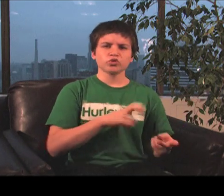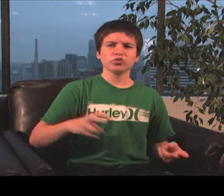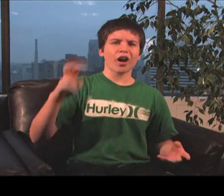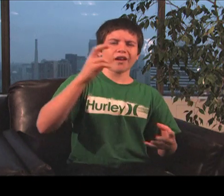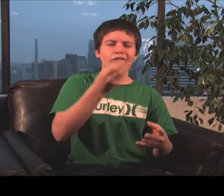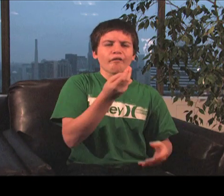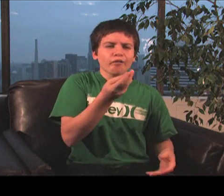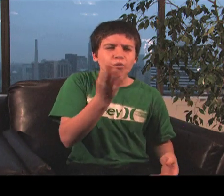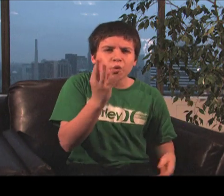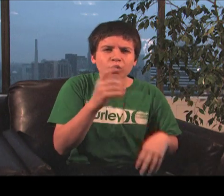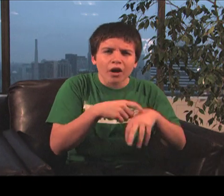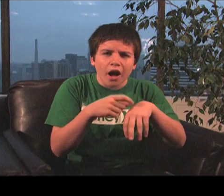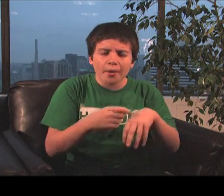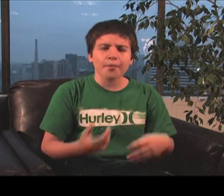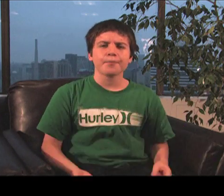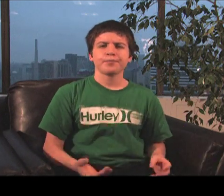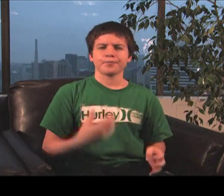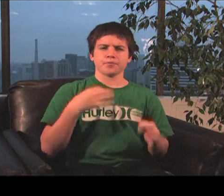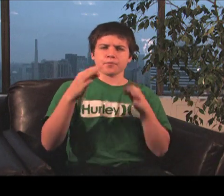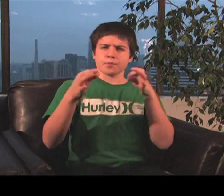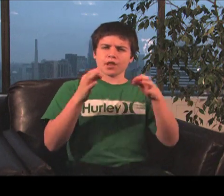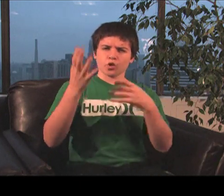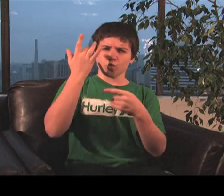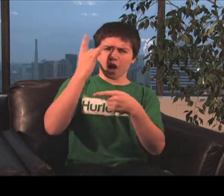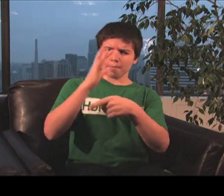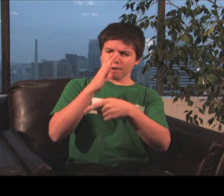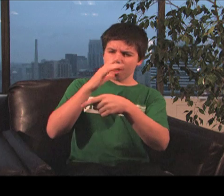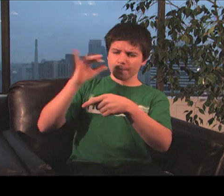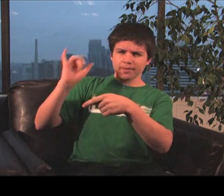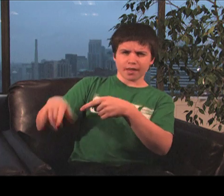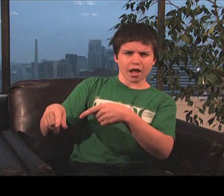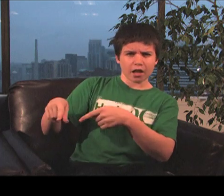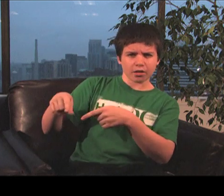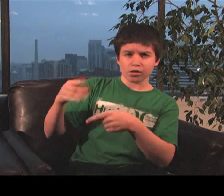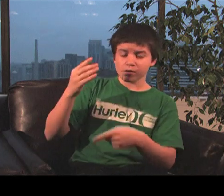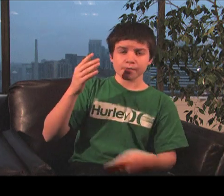Whereas when I look at my mom's lifestyle she's living in a town-house, there's no garage,